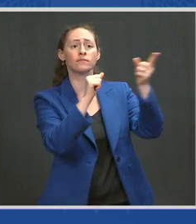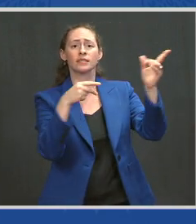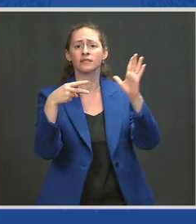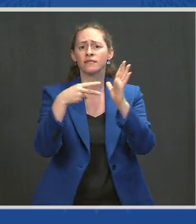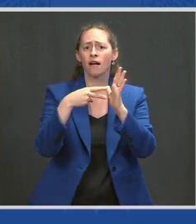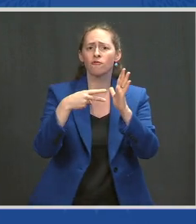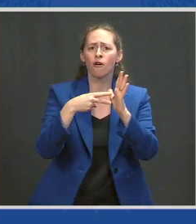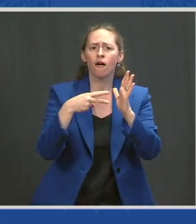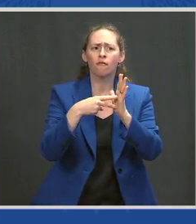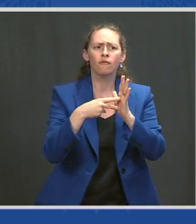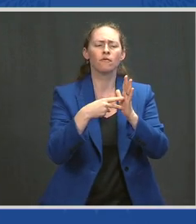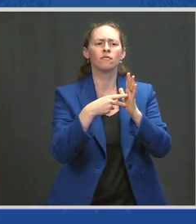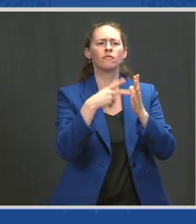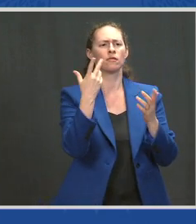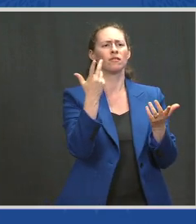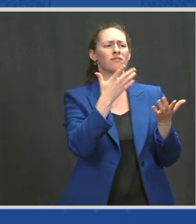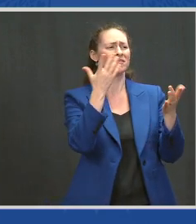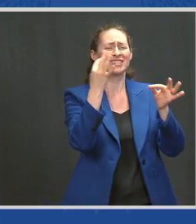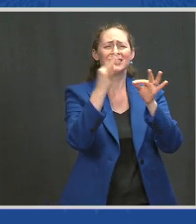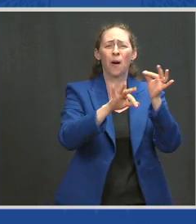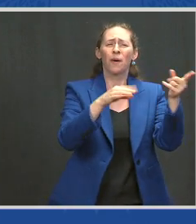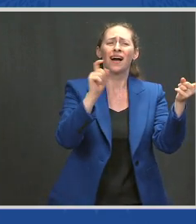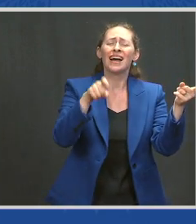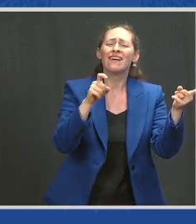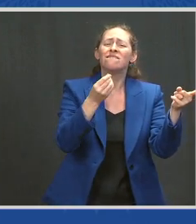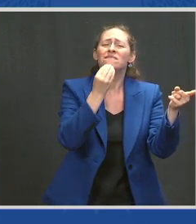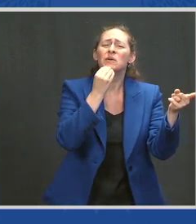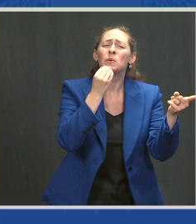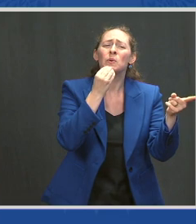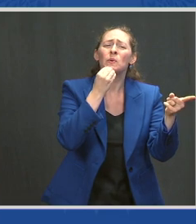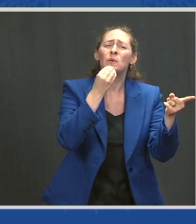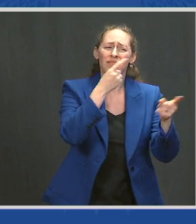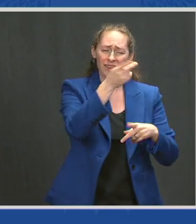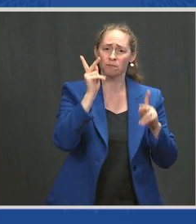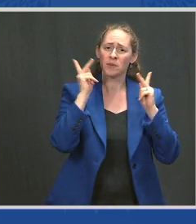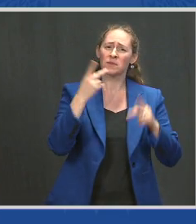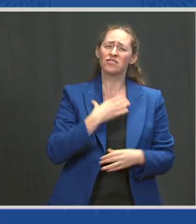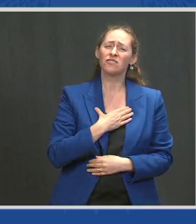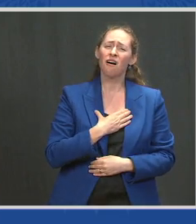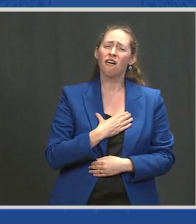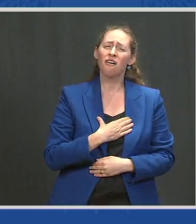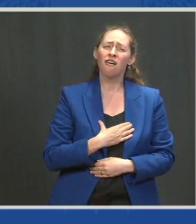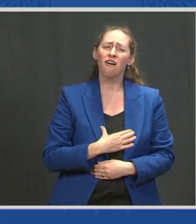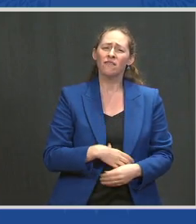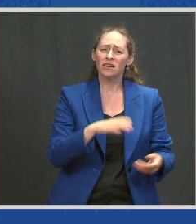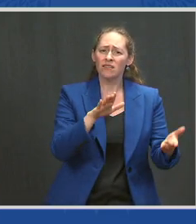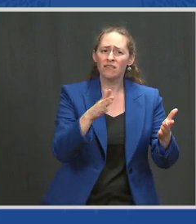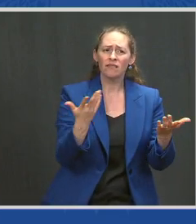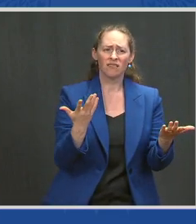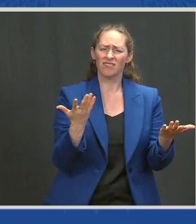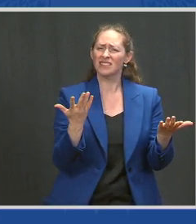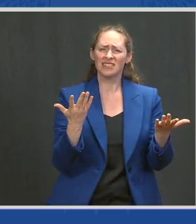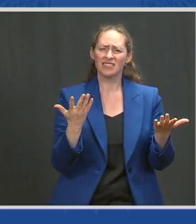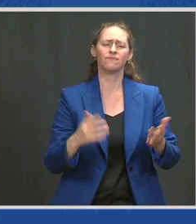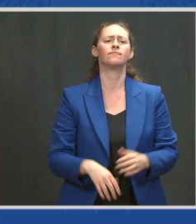to people who are starving to death; how to build it and how it is in the interest of both Russia